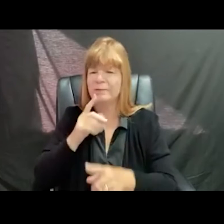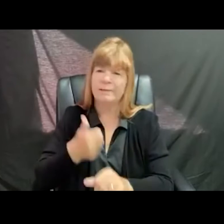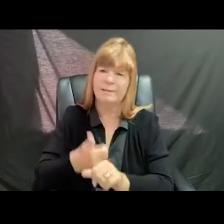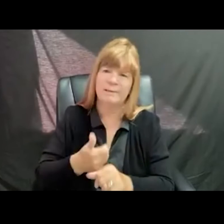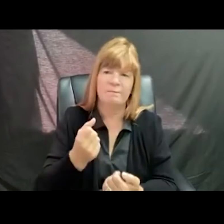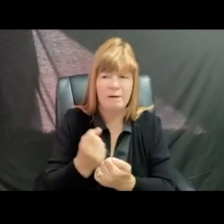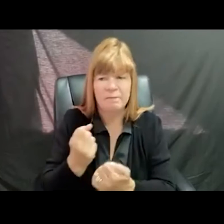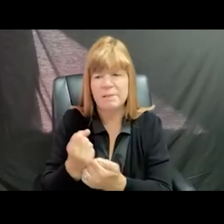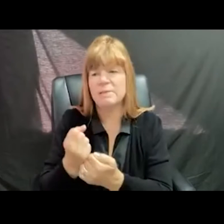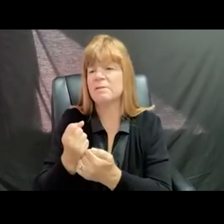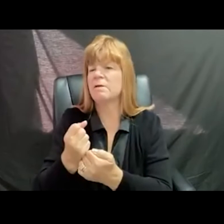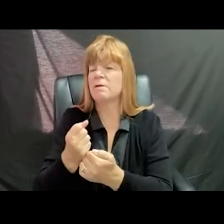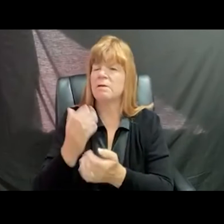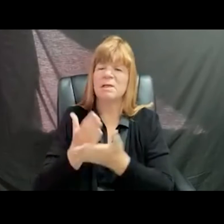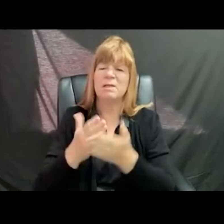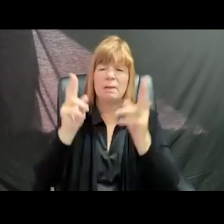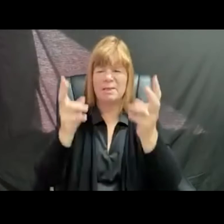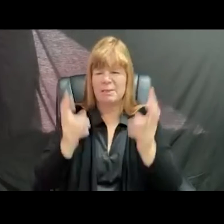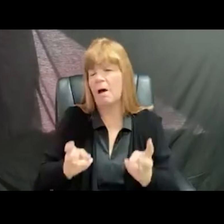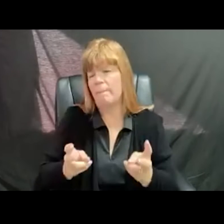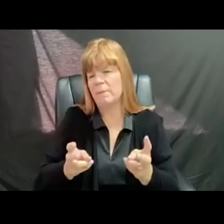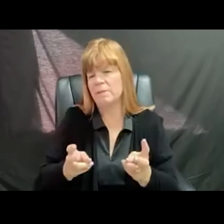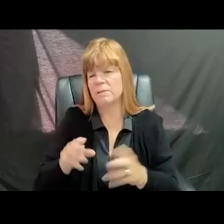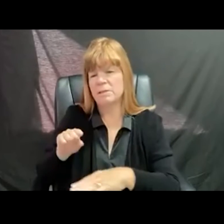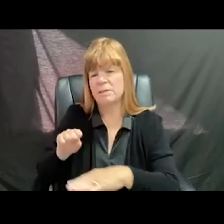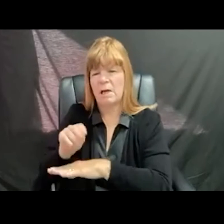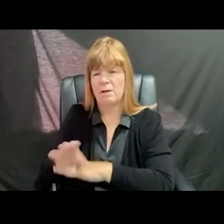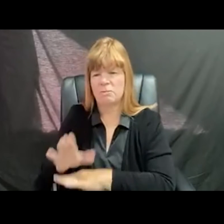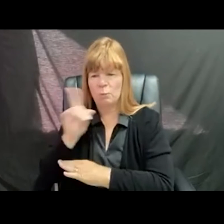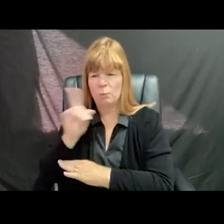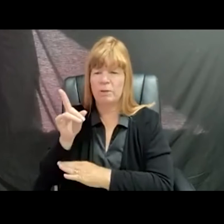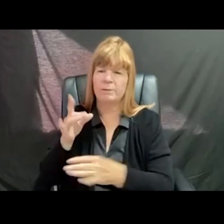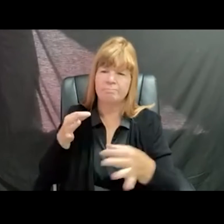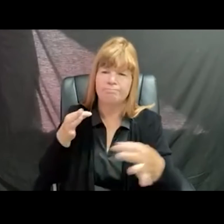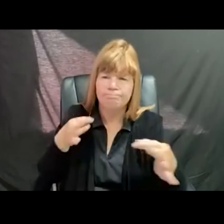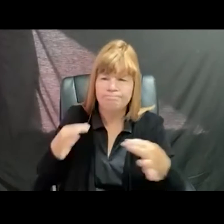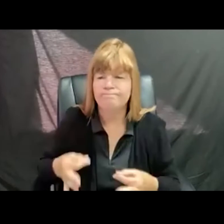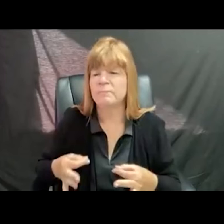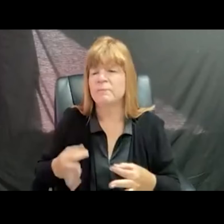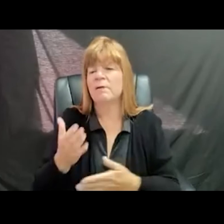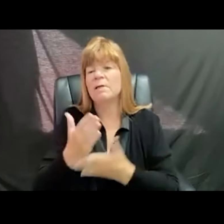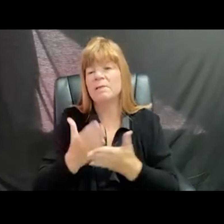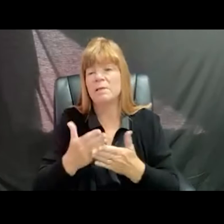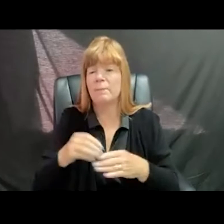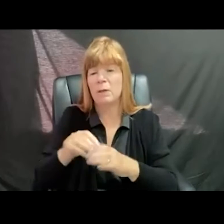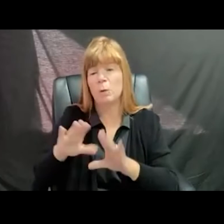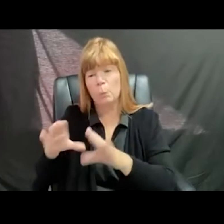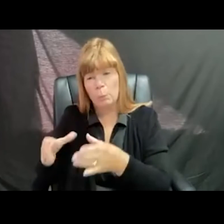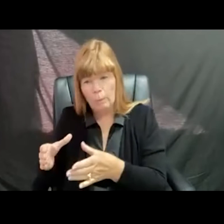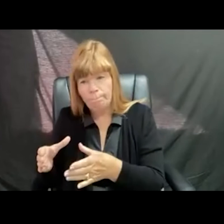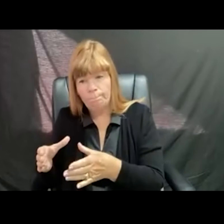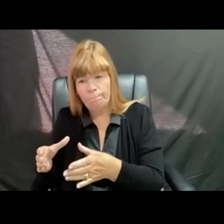of some of the topics that they that the counselor presents some of it is done in group sessions but